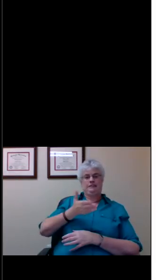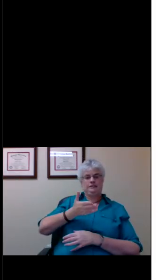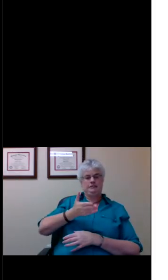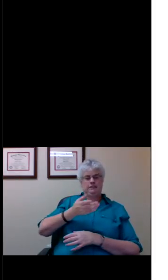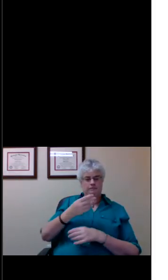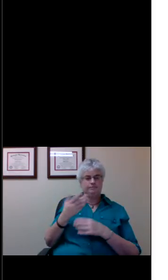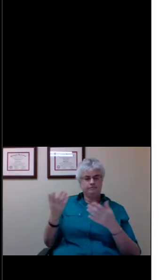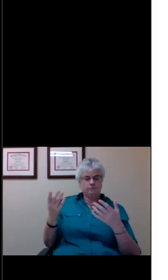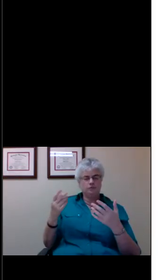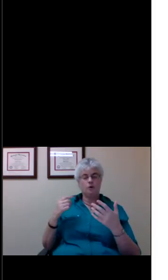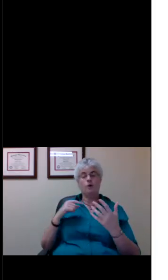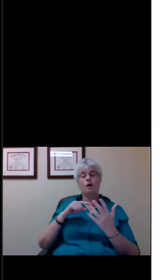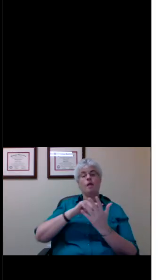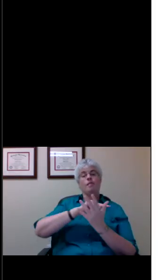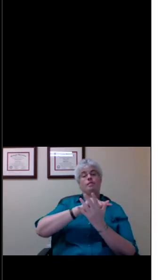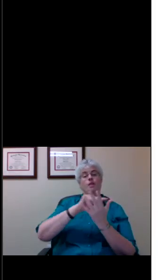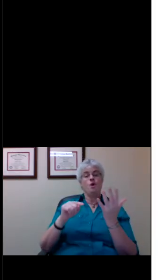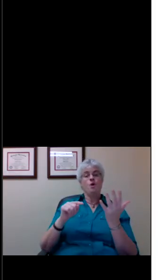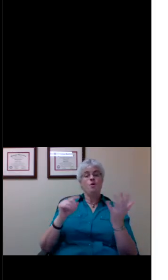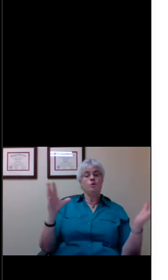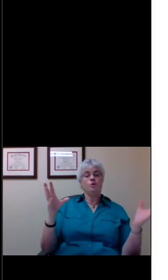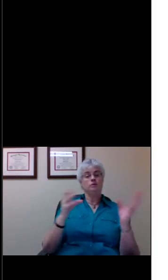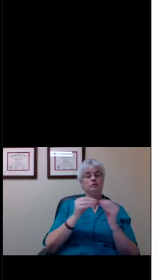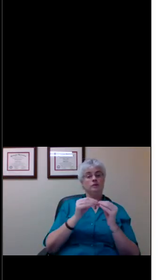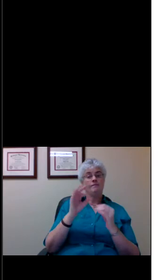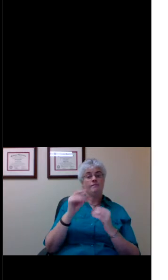and they may need to step out of that situation. So there are a lot of